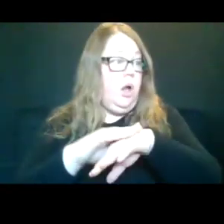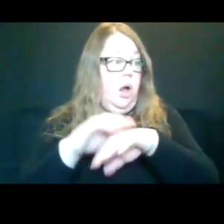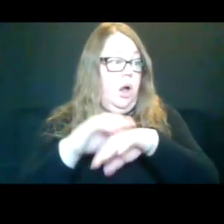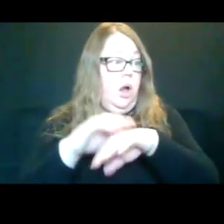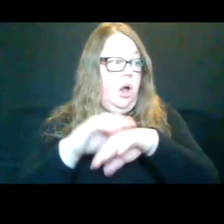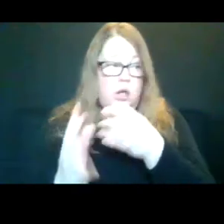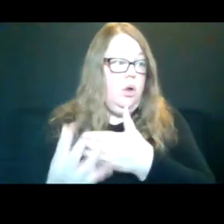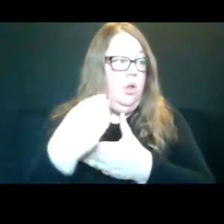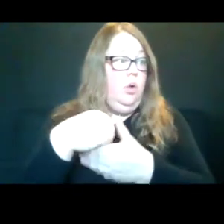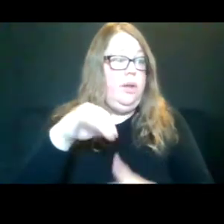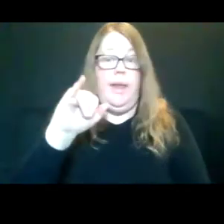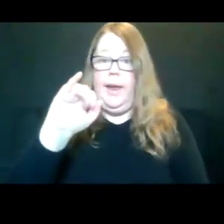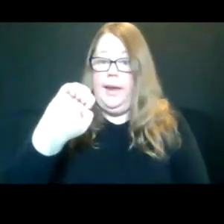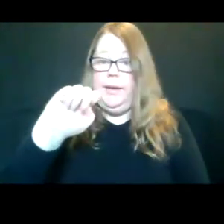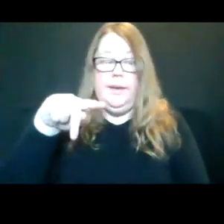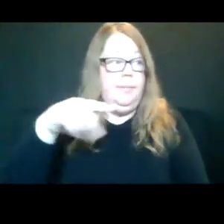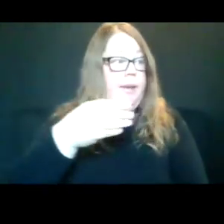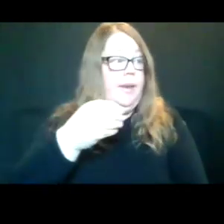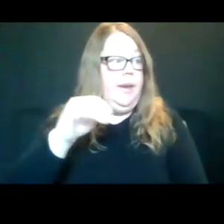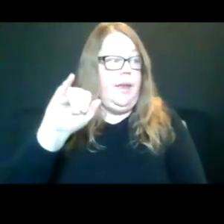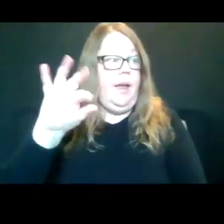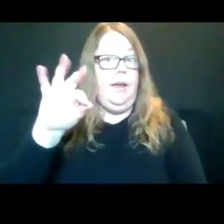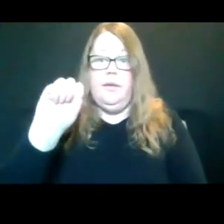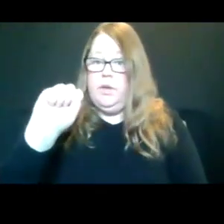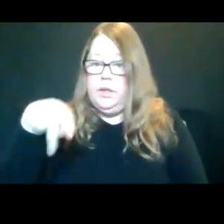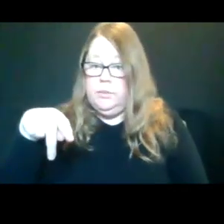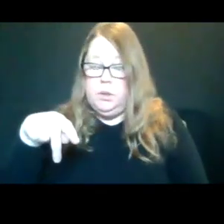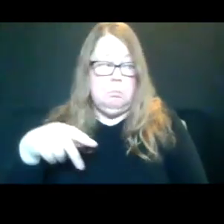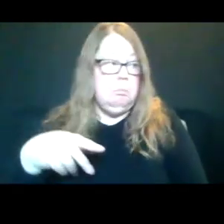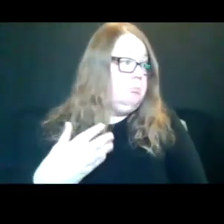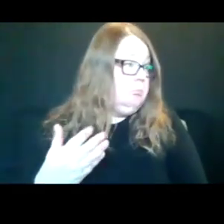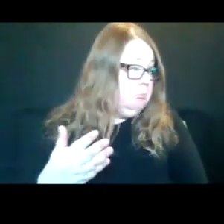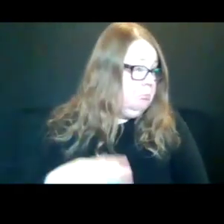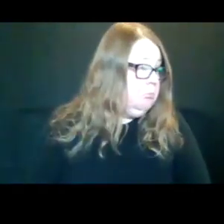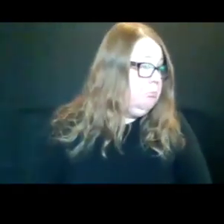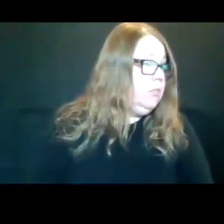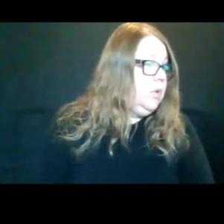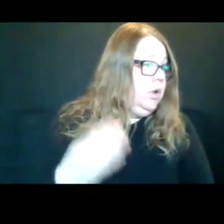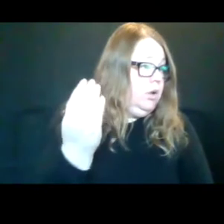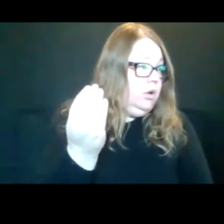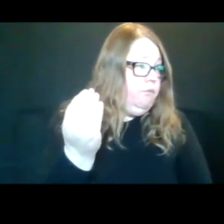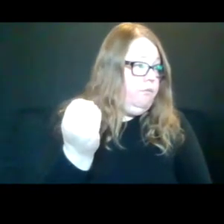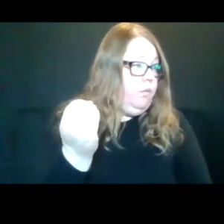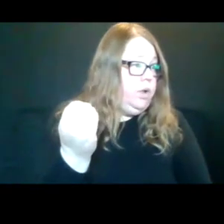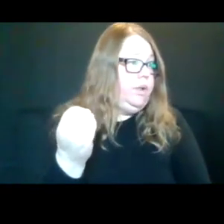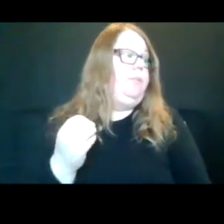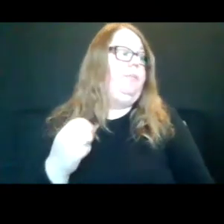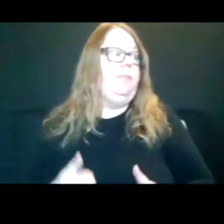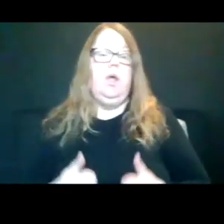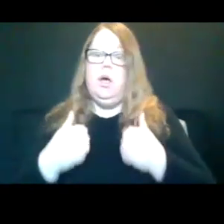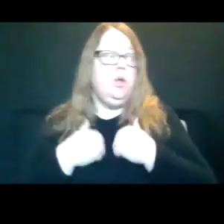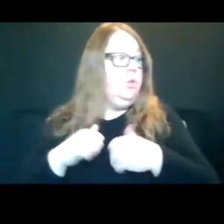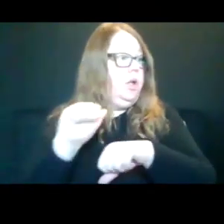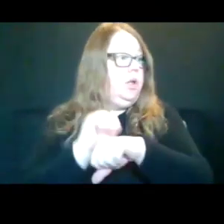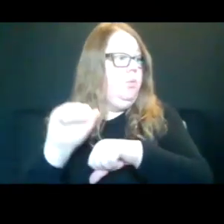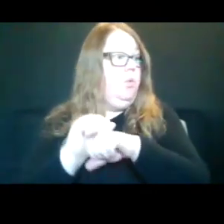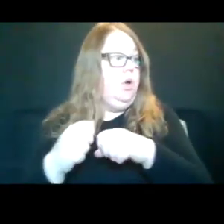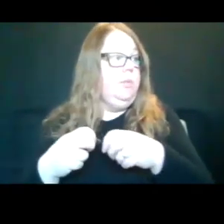IEP and IFSP • Address employment issues by working with